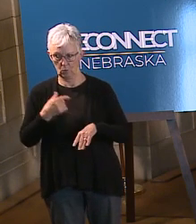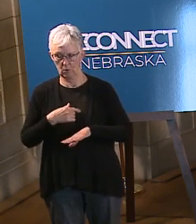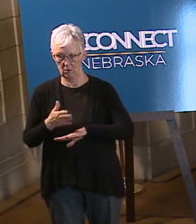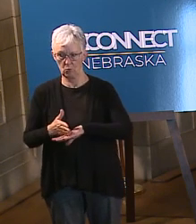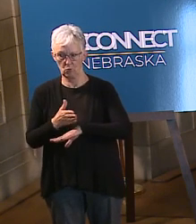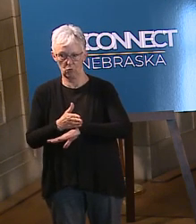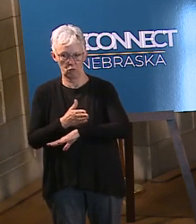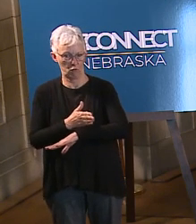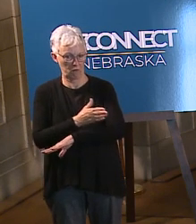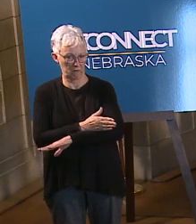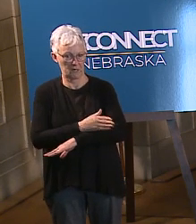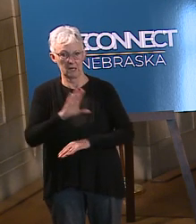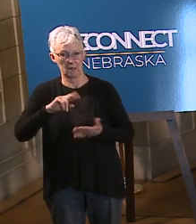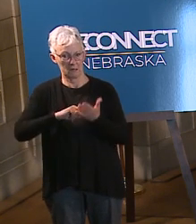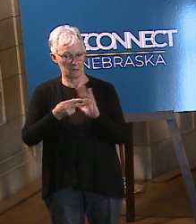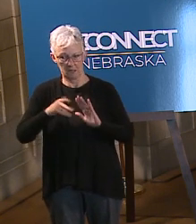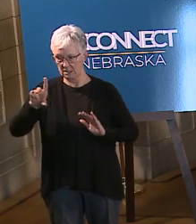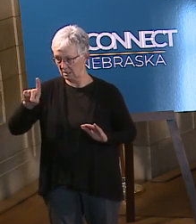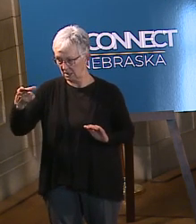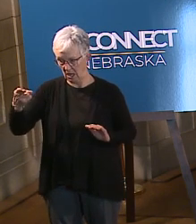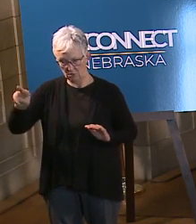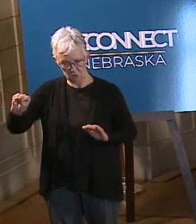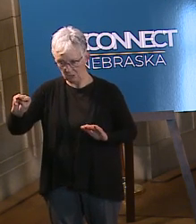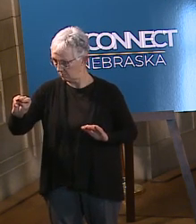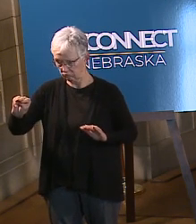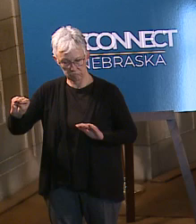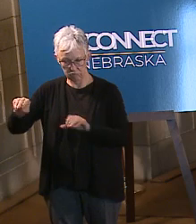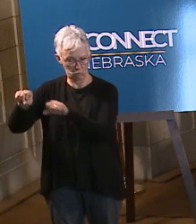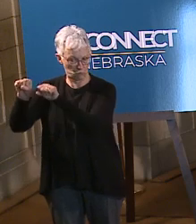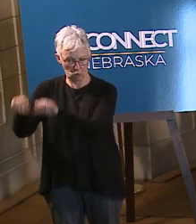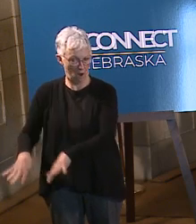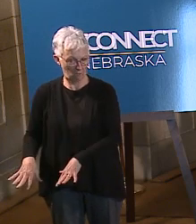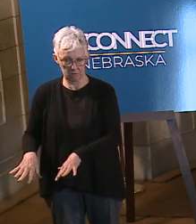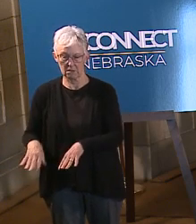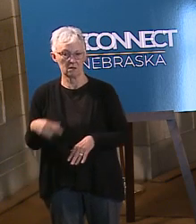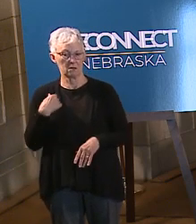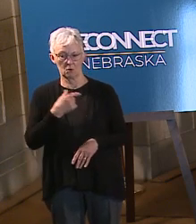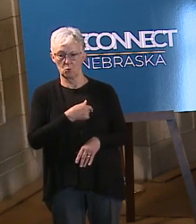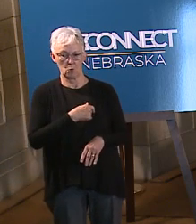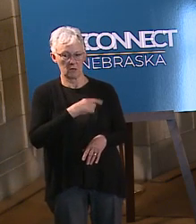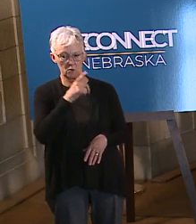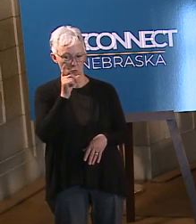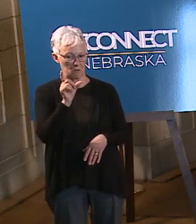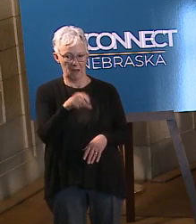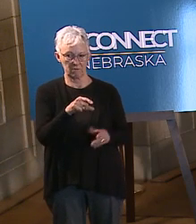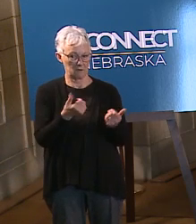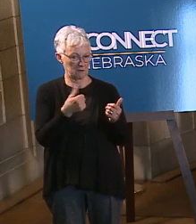THAT? I THINK THAT AGAIN, WE ARE MOVING FORWARD.